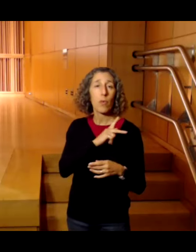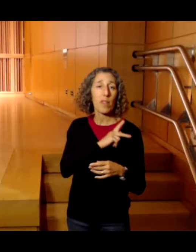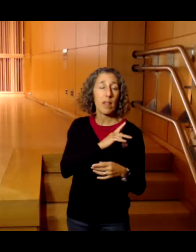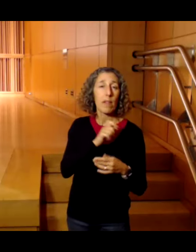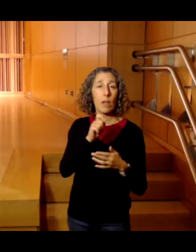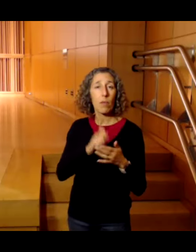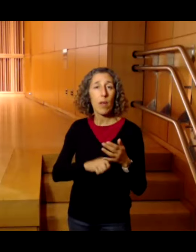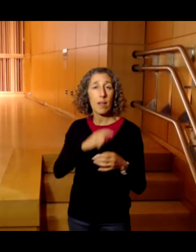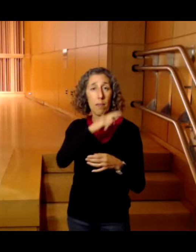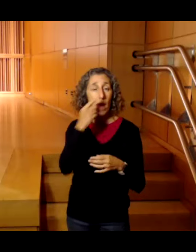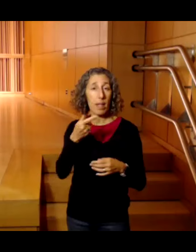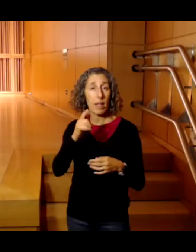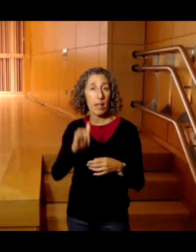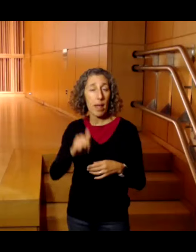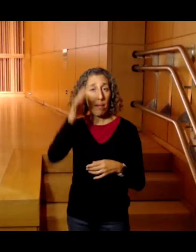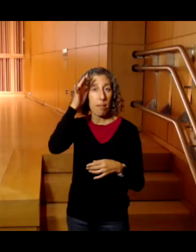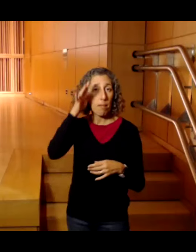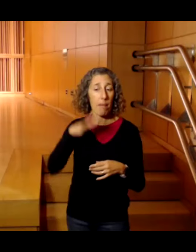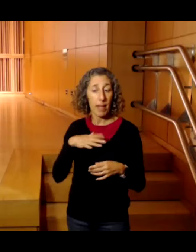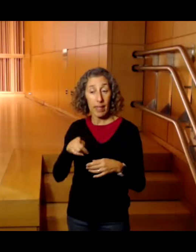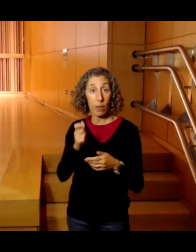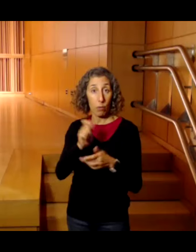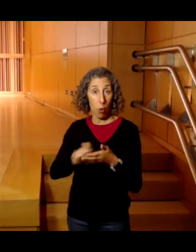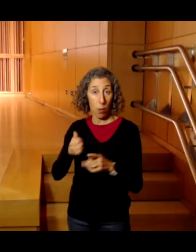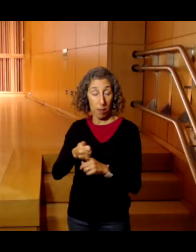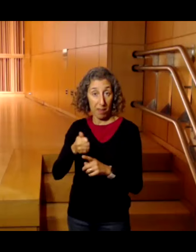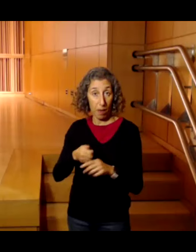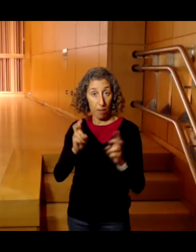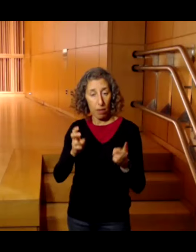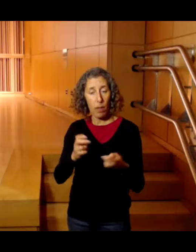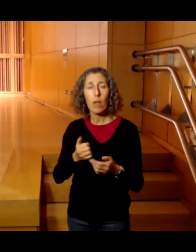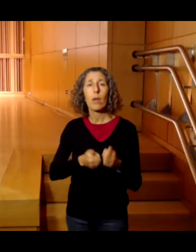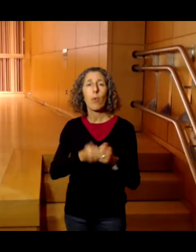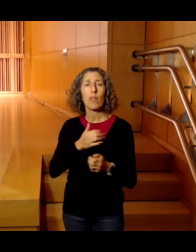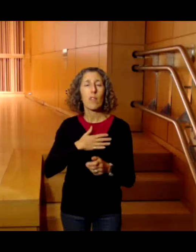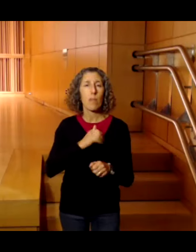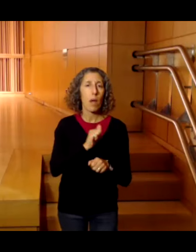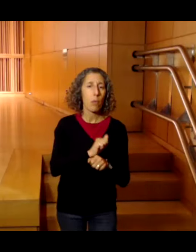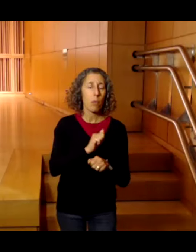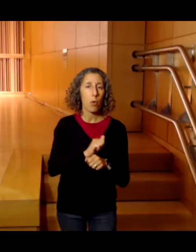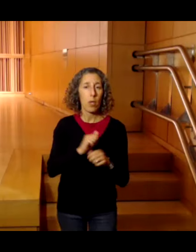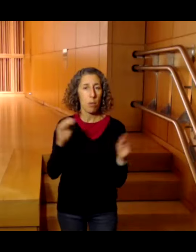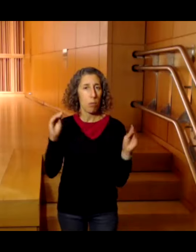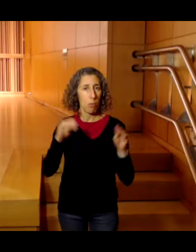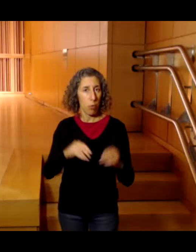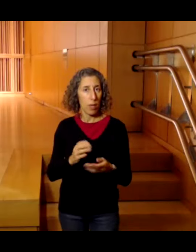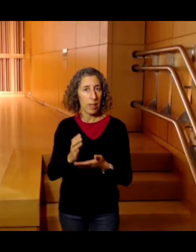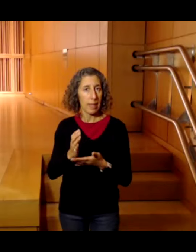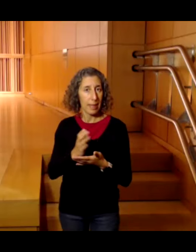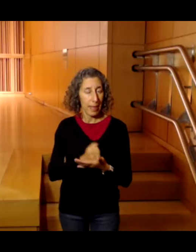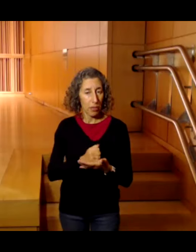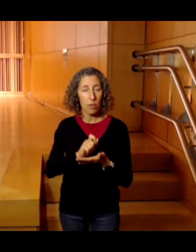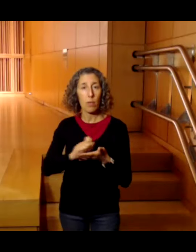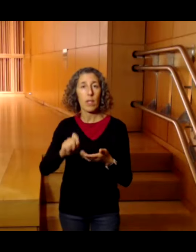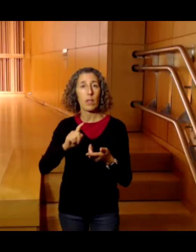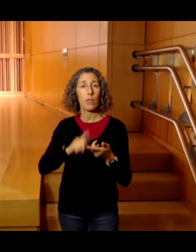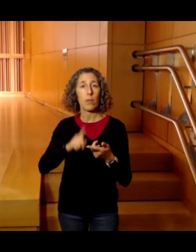Much of my work, much of the work included within this collection has been straightforwardly designed to help dismantle the American identity machine.